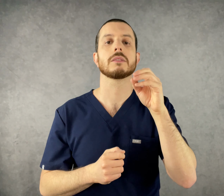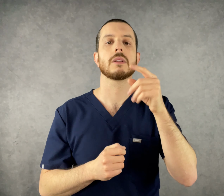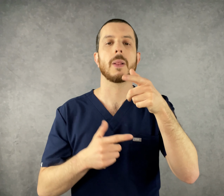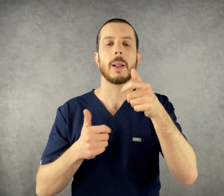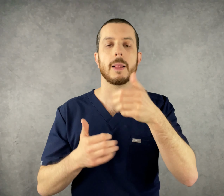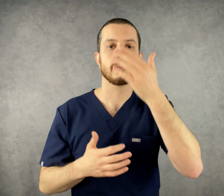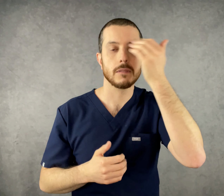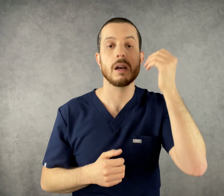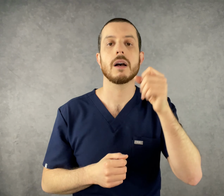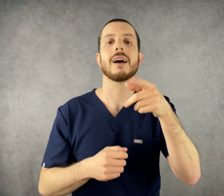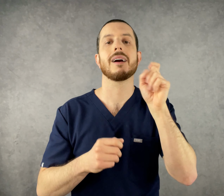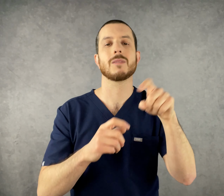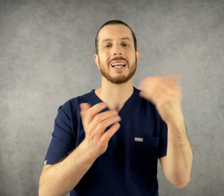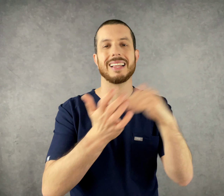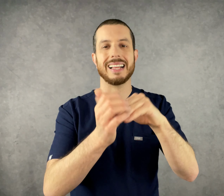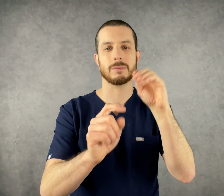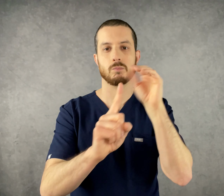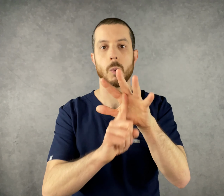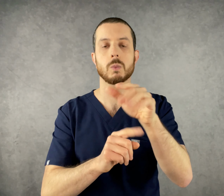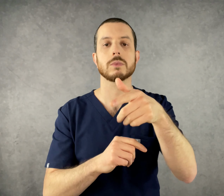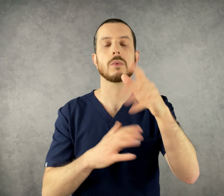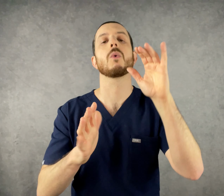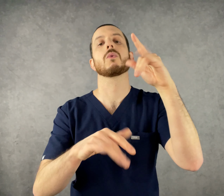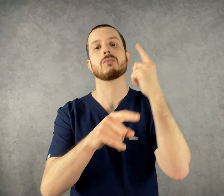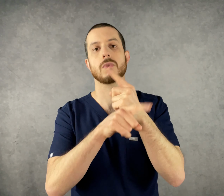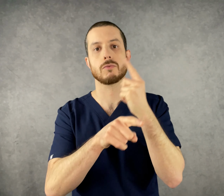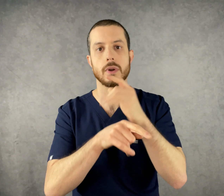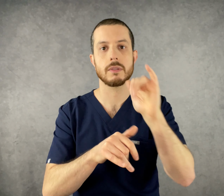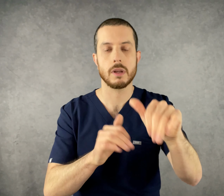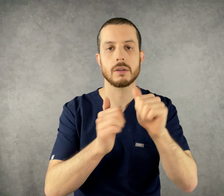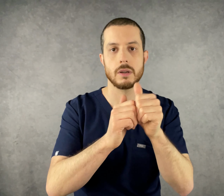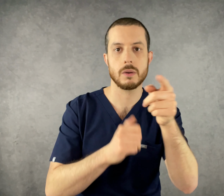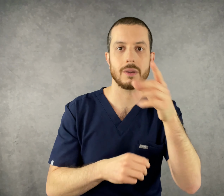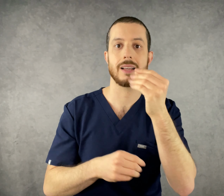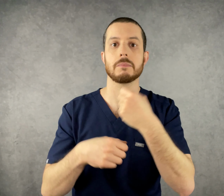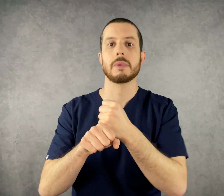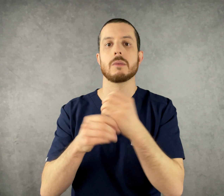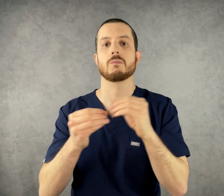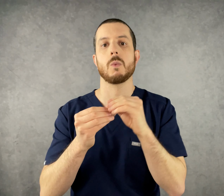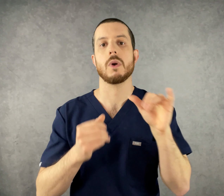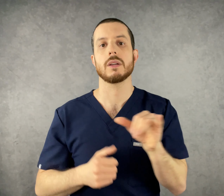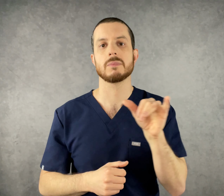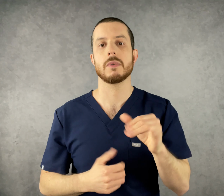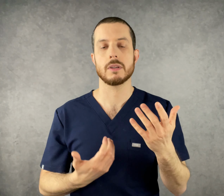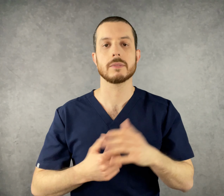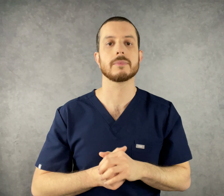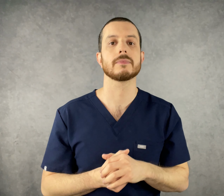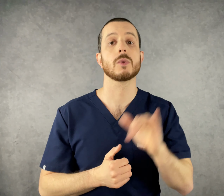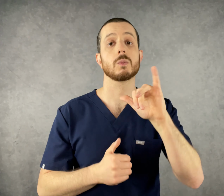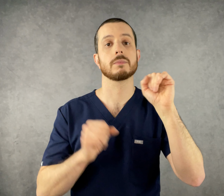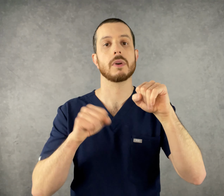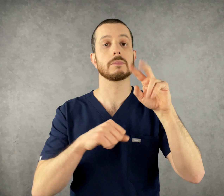Your body may need to be re-exposed to "remember" how to target the virus and to generate more antibodies.